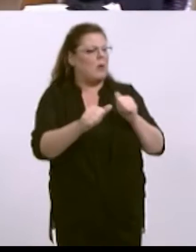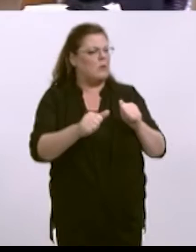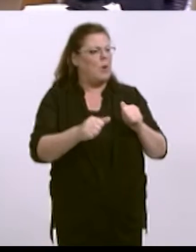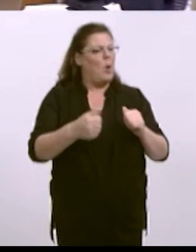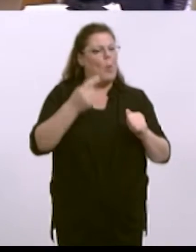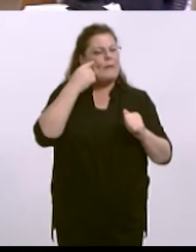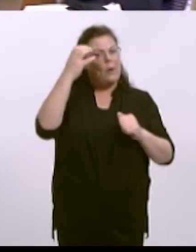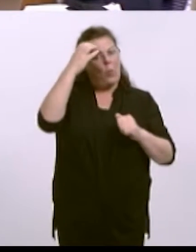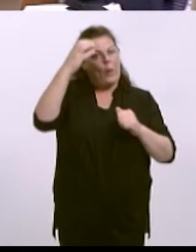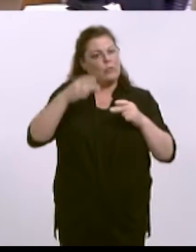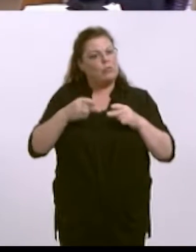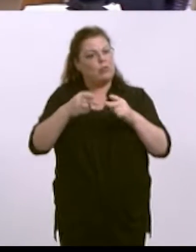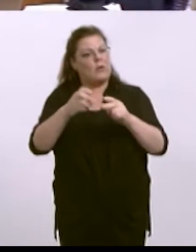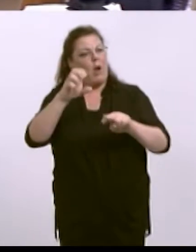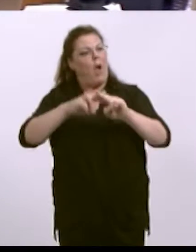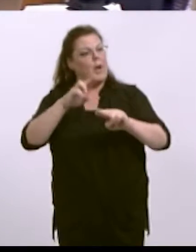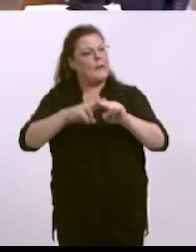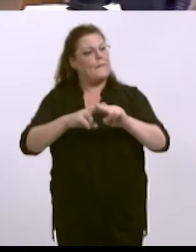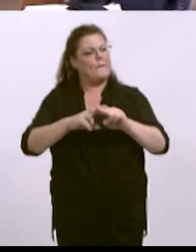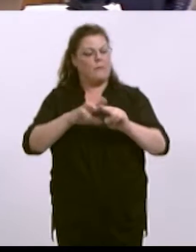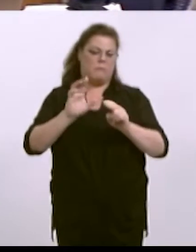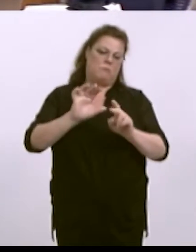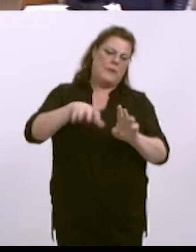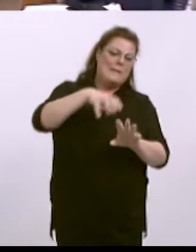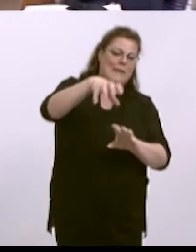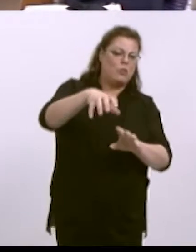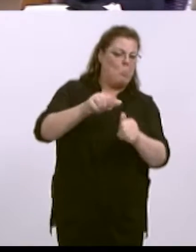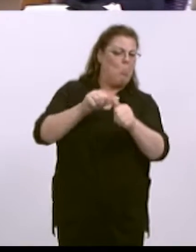Street and the points of access into Queen Street station, but I know full well that